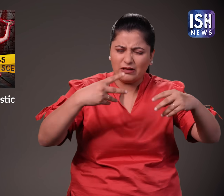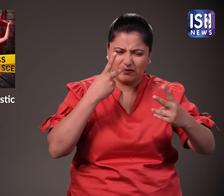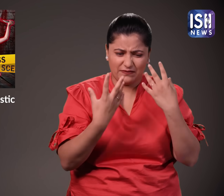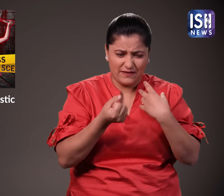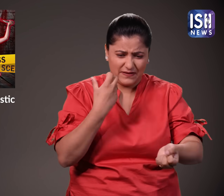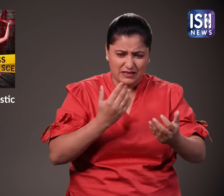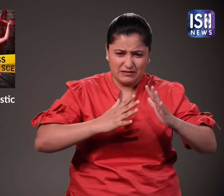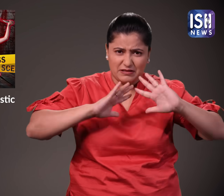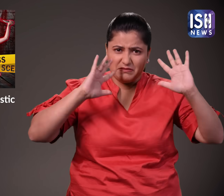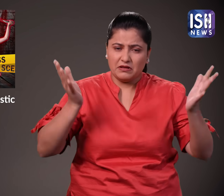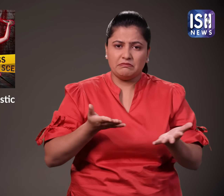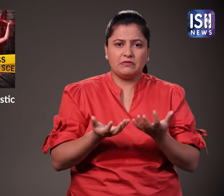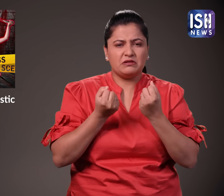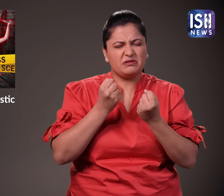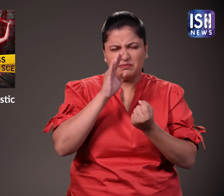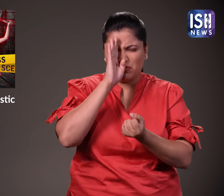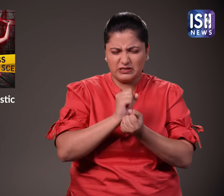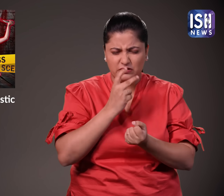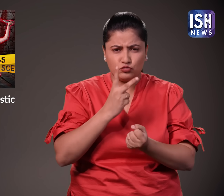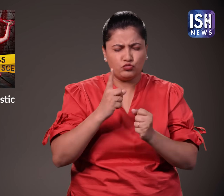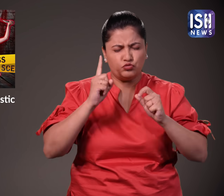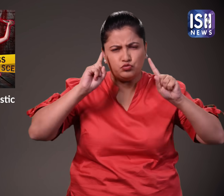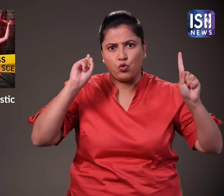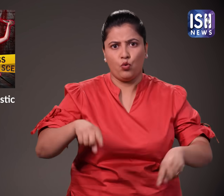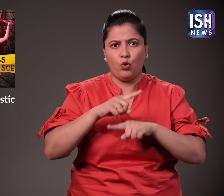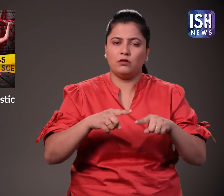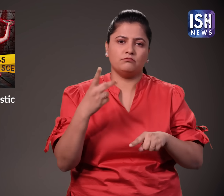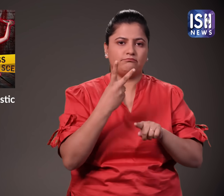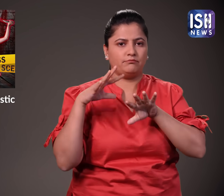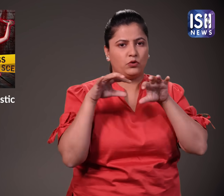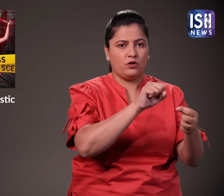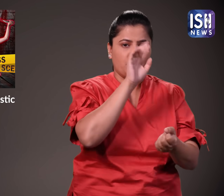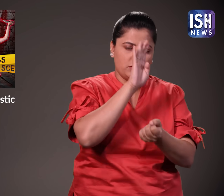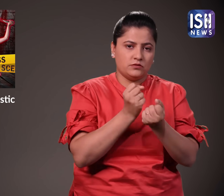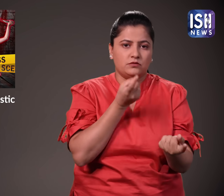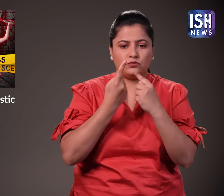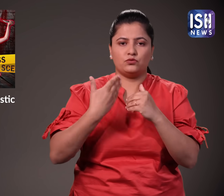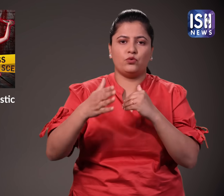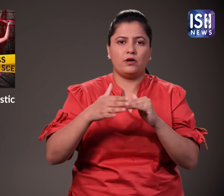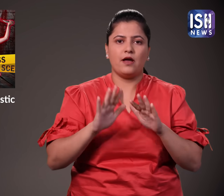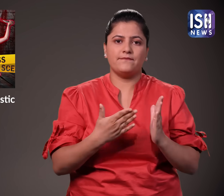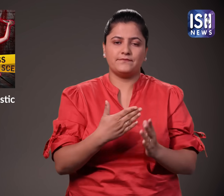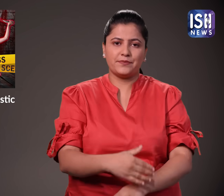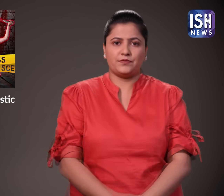All these were the findings. The duo have been arrested and the investigation is underway.